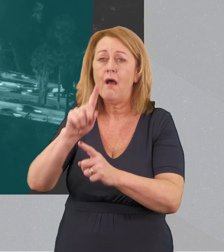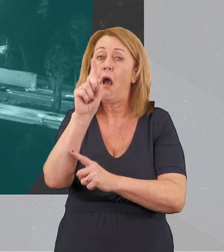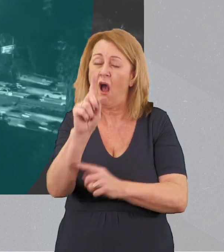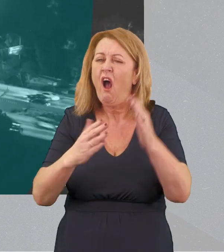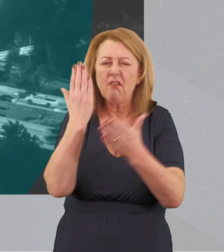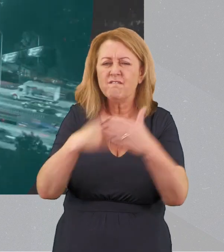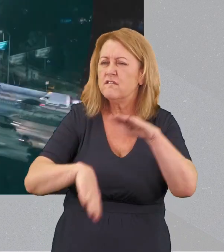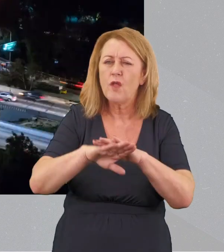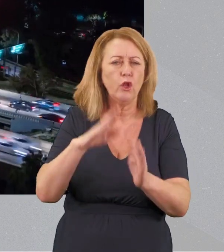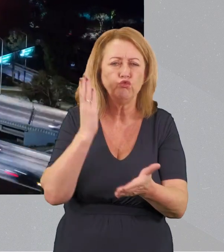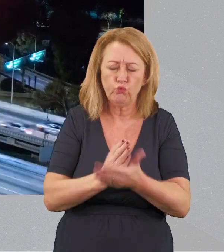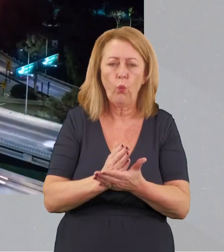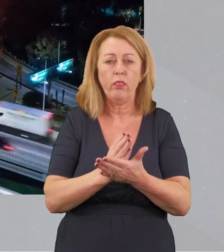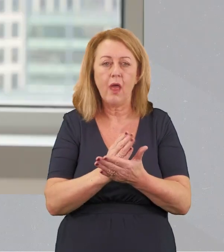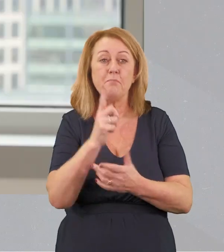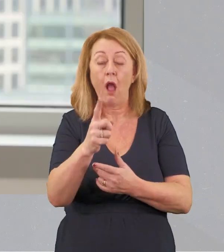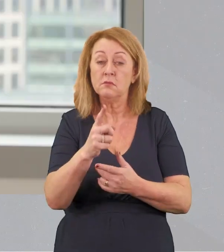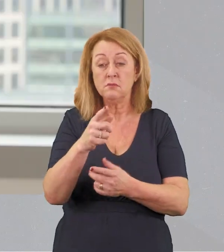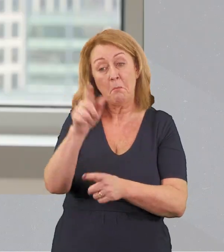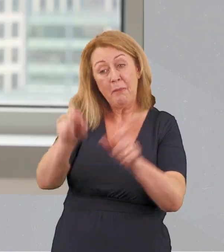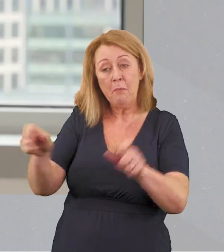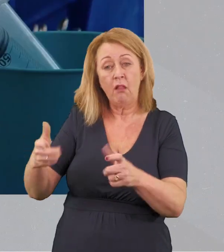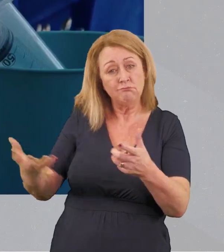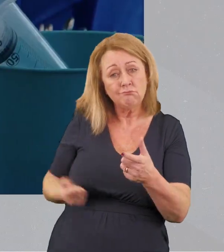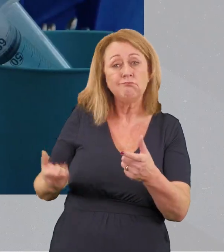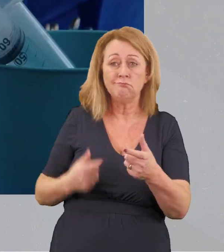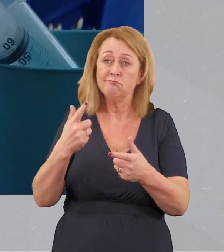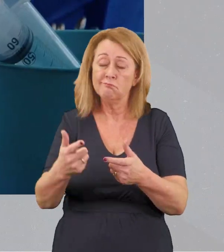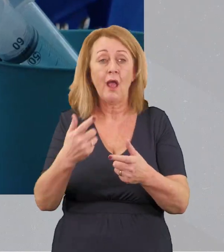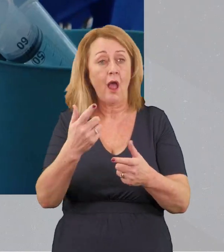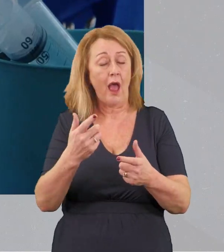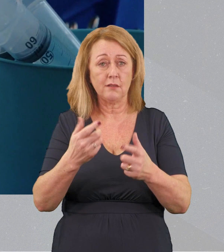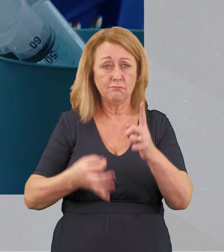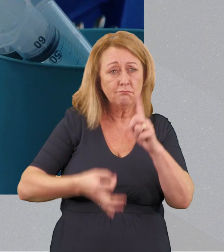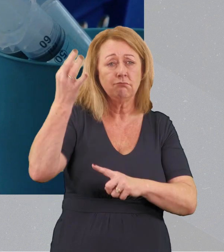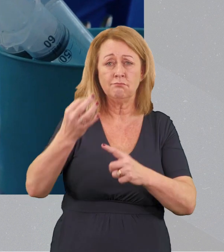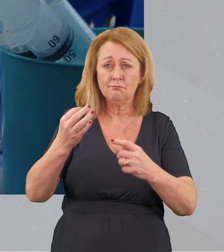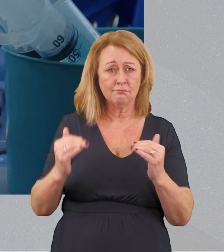and there's obviously an element of truth to that. A huge number of people being brought out of poverty. Huge strides have been made in medical science.